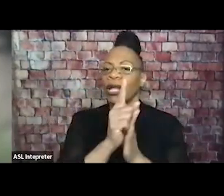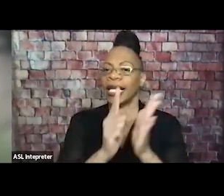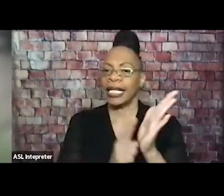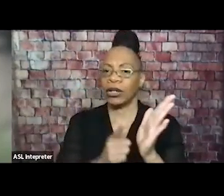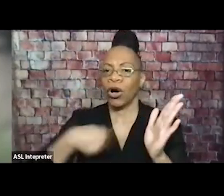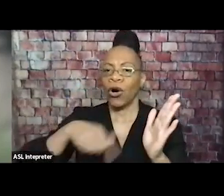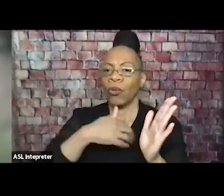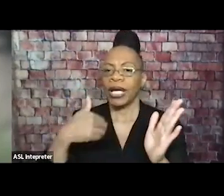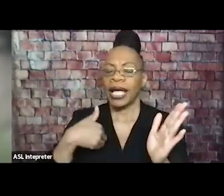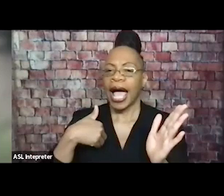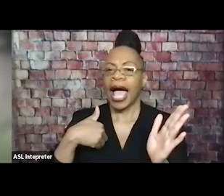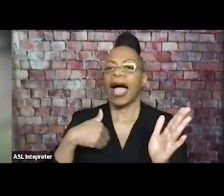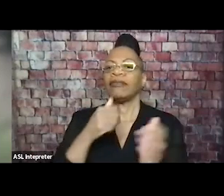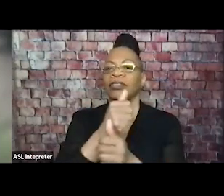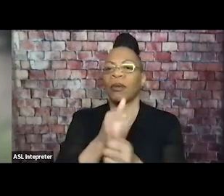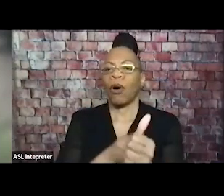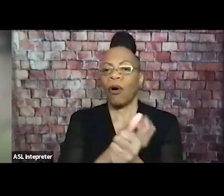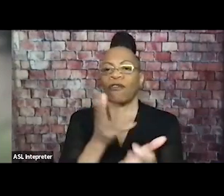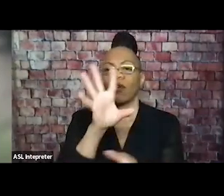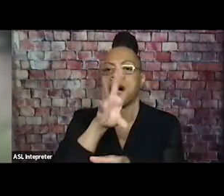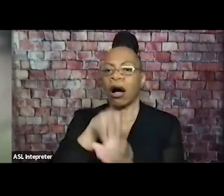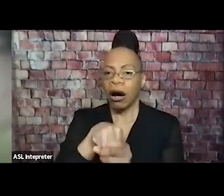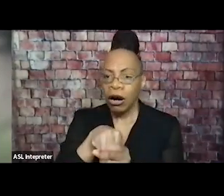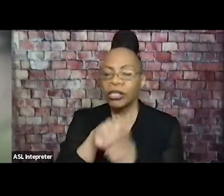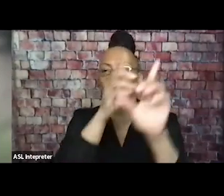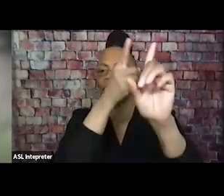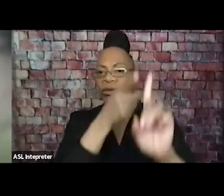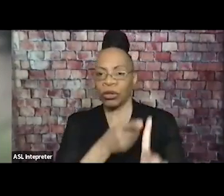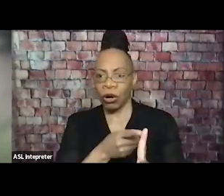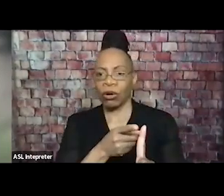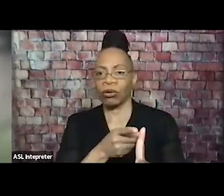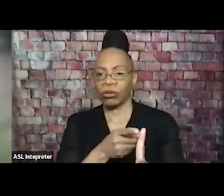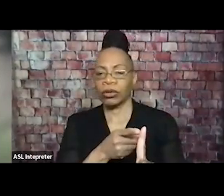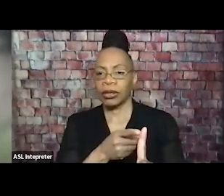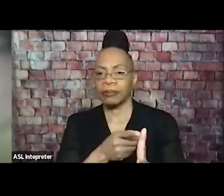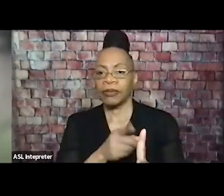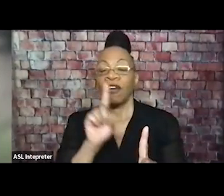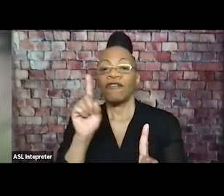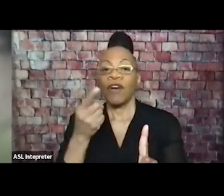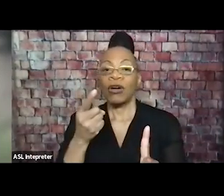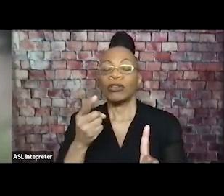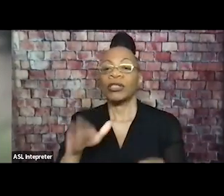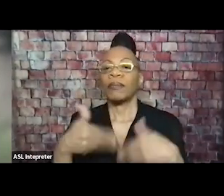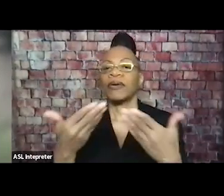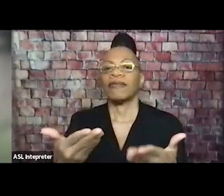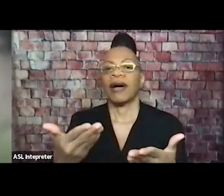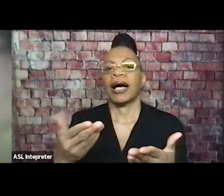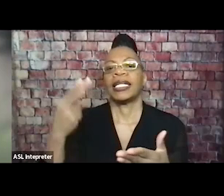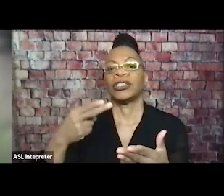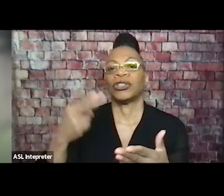that you should focus on during this time. First is to provide a historical context of the symptoms.